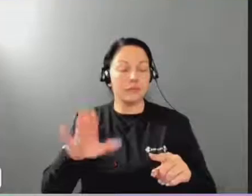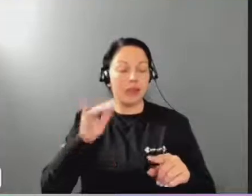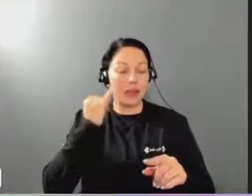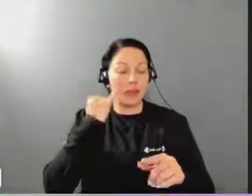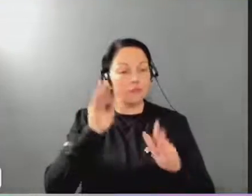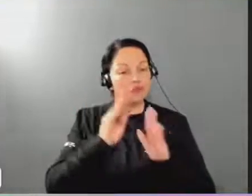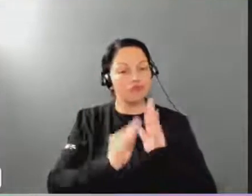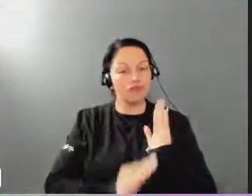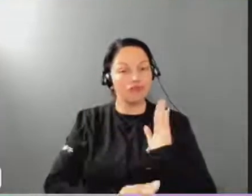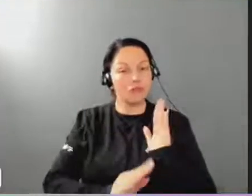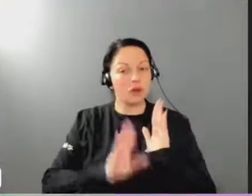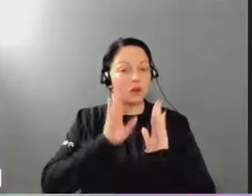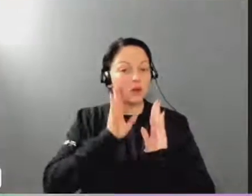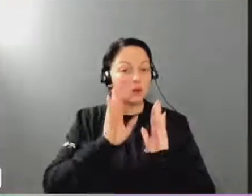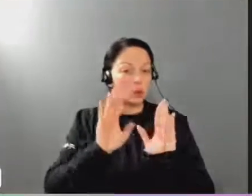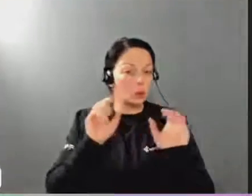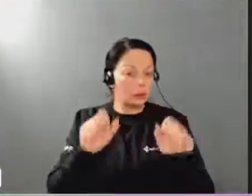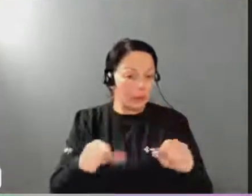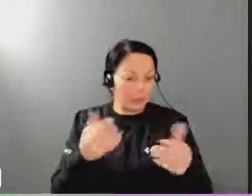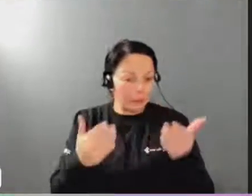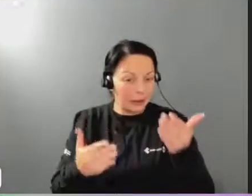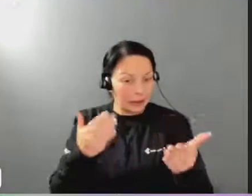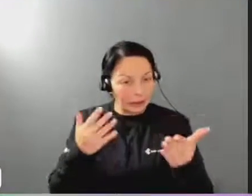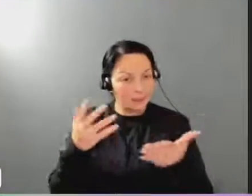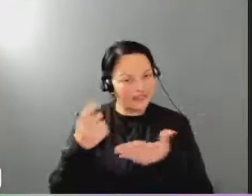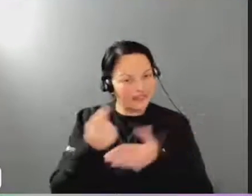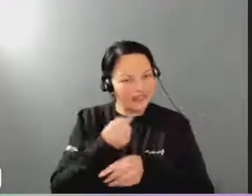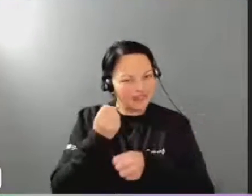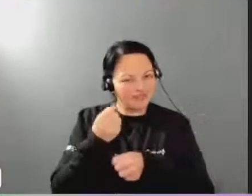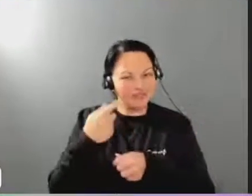shirt. There is going to be a survey for and if you fill